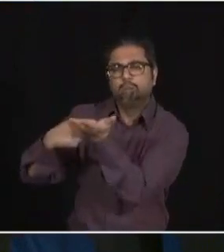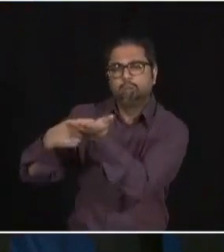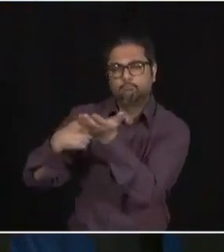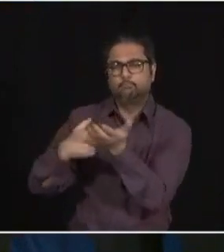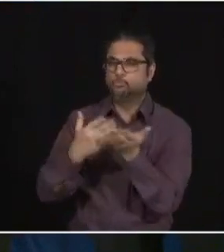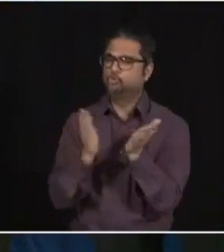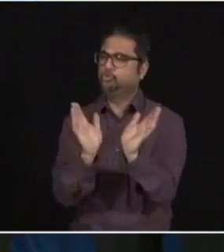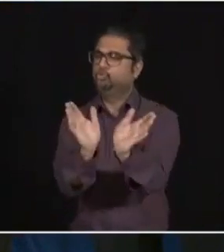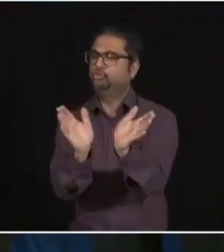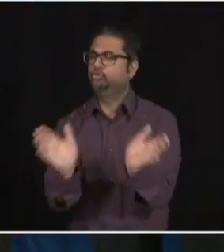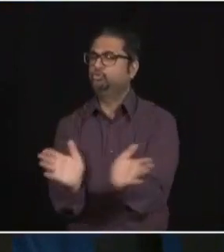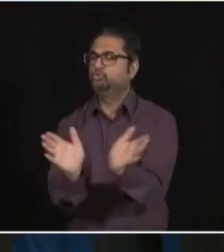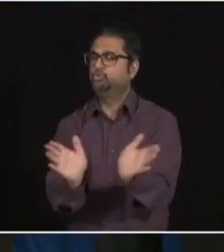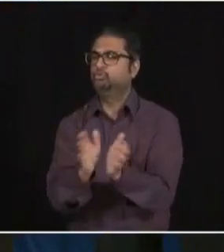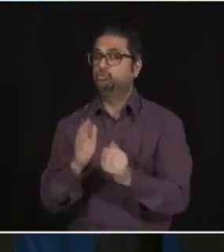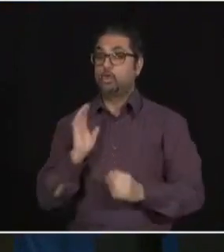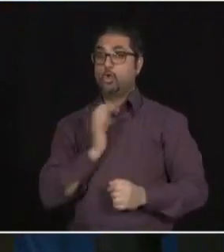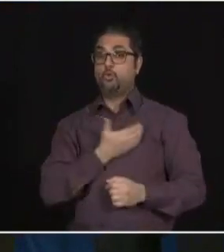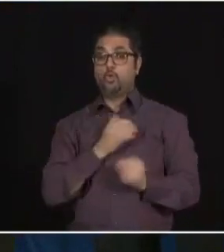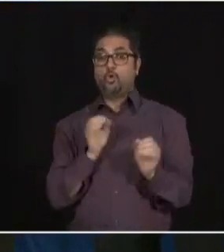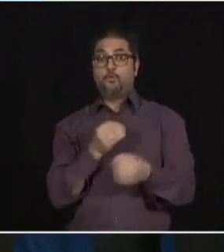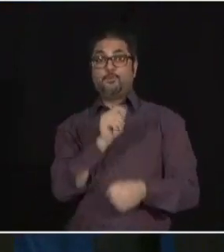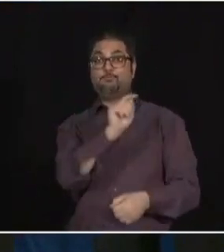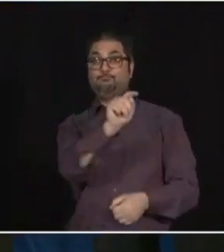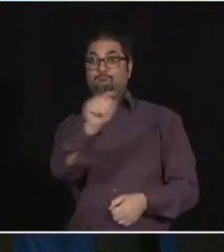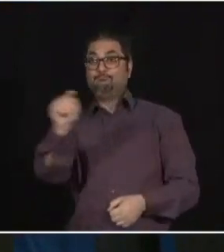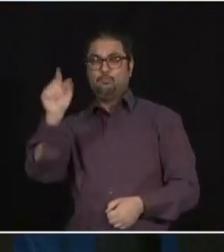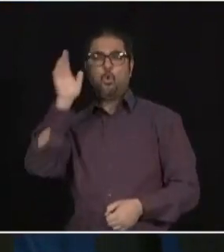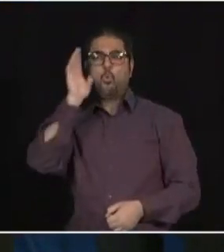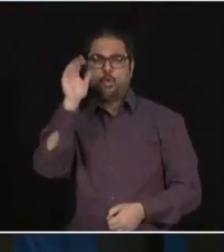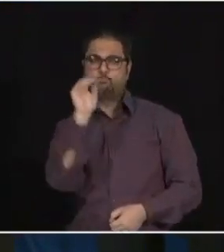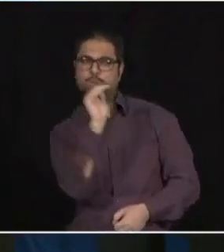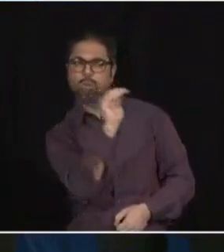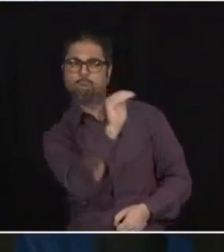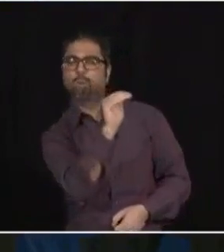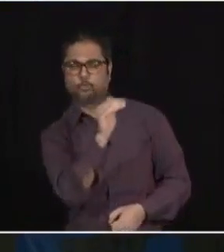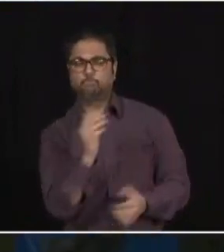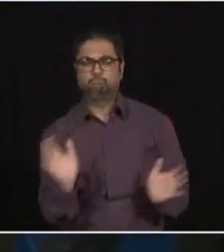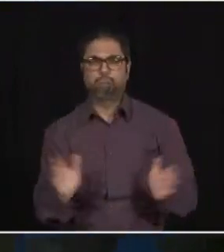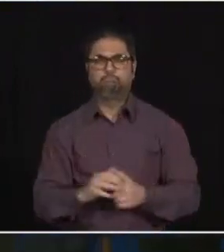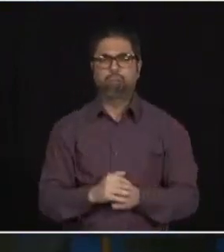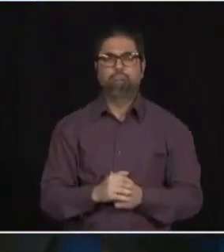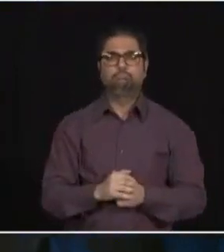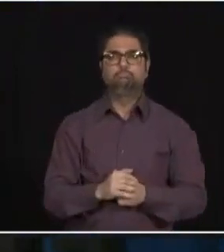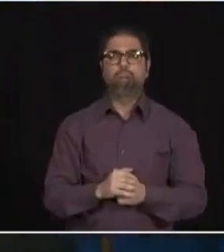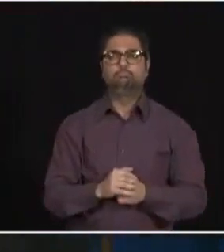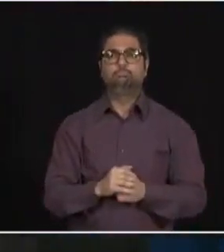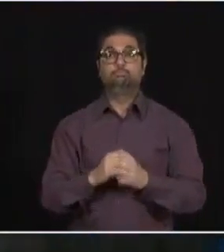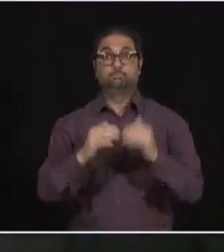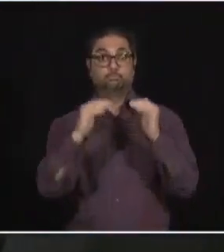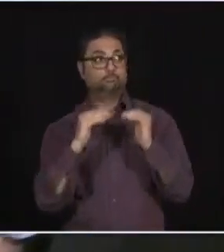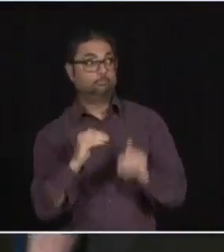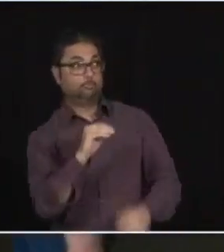are aware those requests could be coming. MODERATOR: Next question comes from Scott light foot from CTV